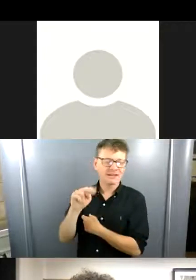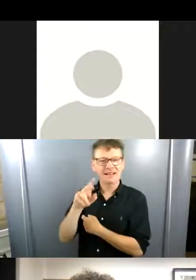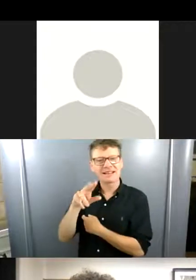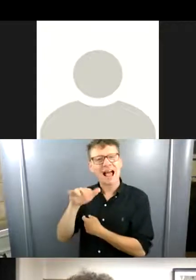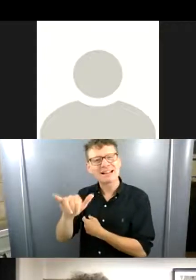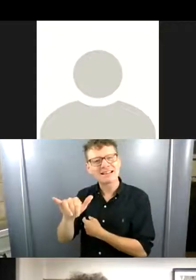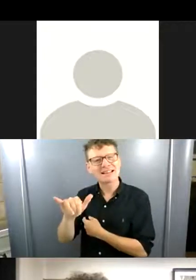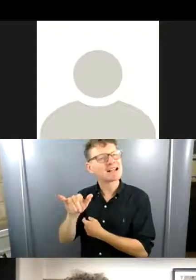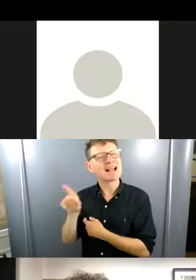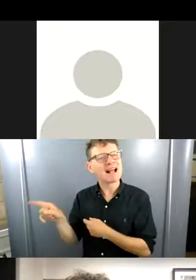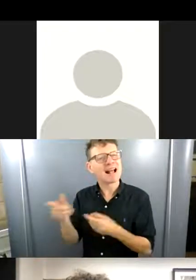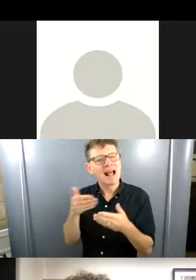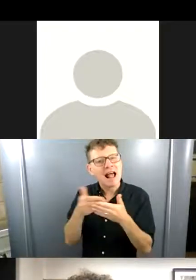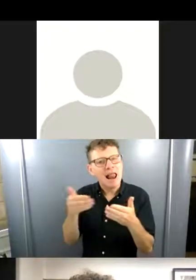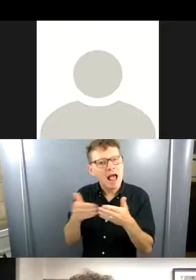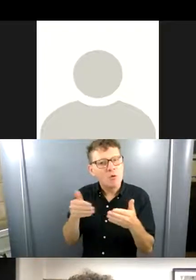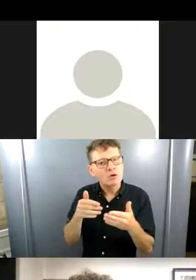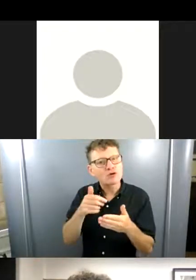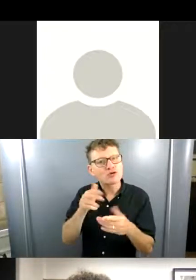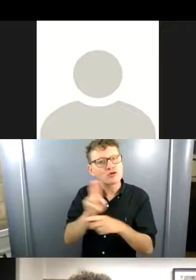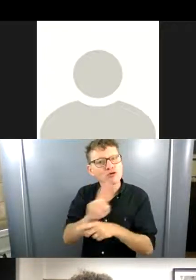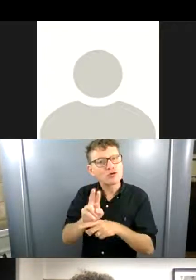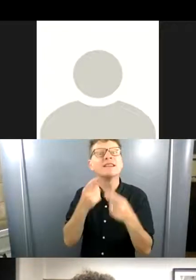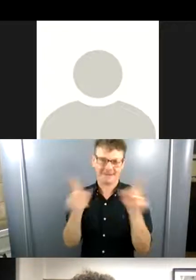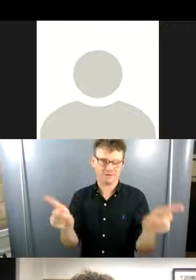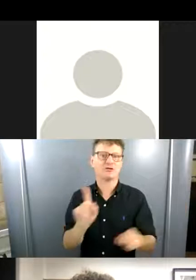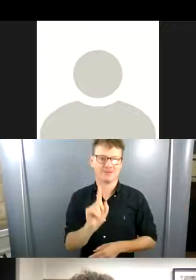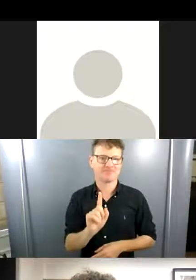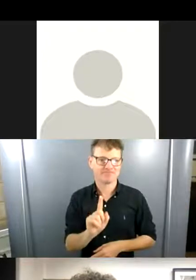Nancy's language use was quite different so for this conversation we recorded at the